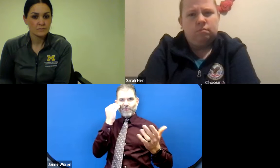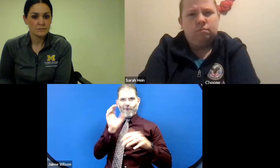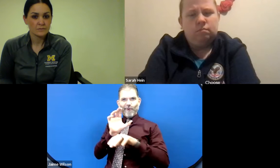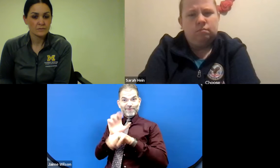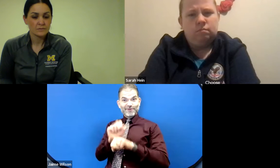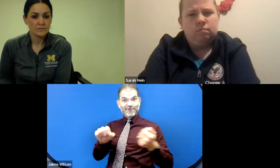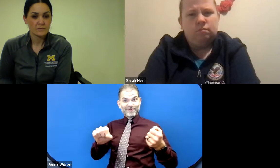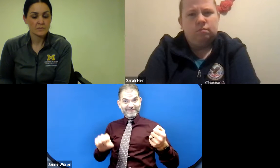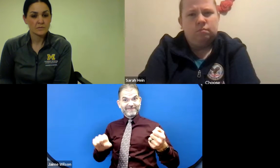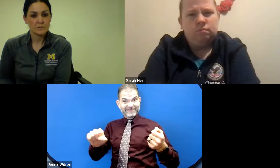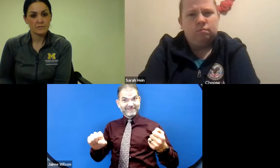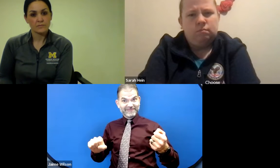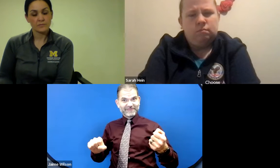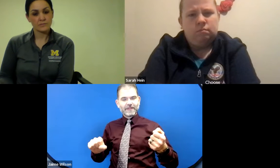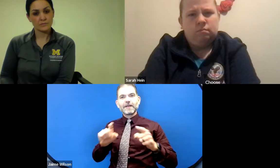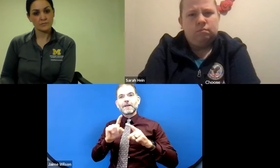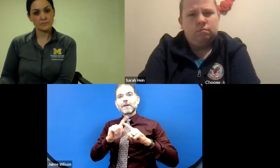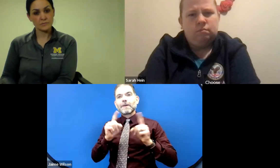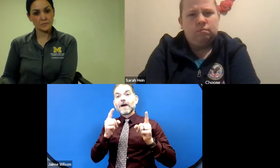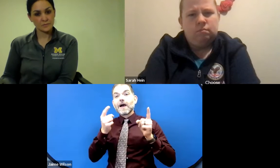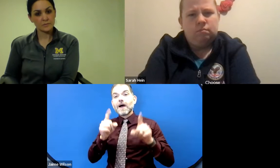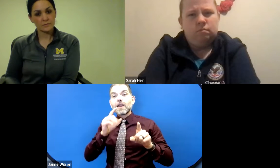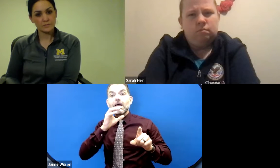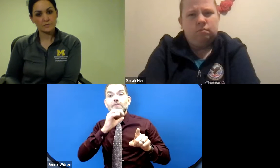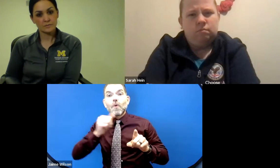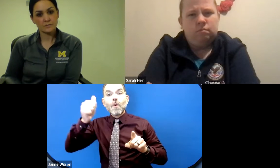ASL Interpreter: And then shift. I'm used to shifting at a particular time.